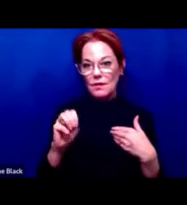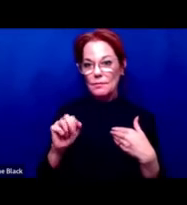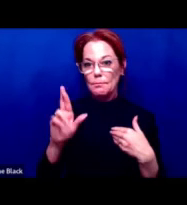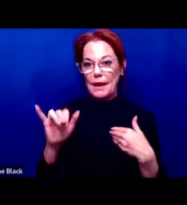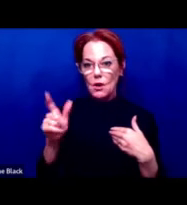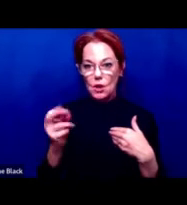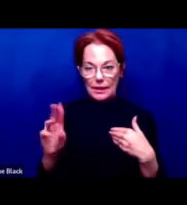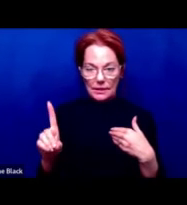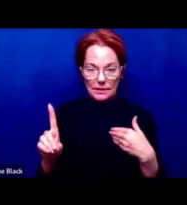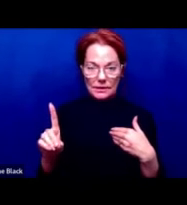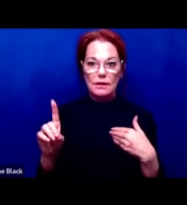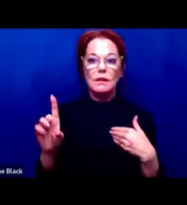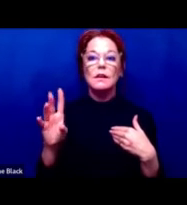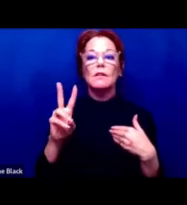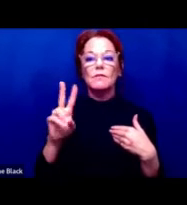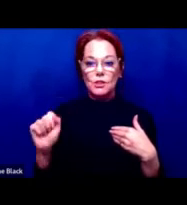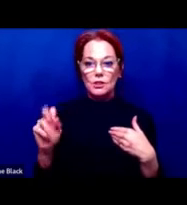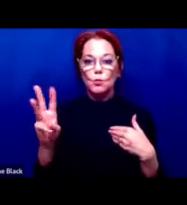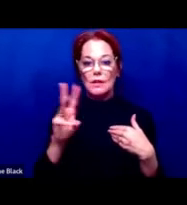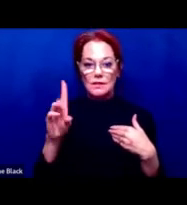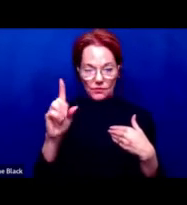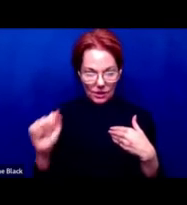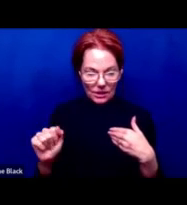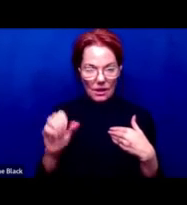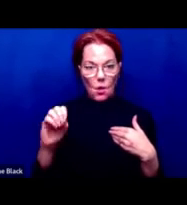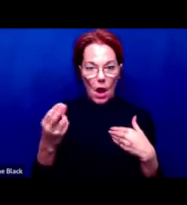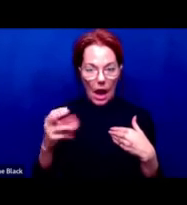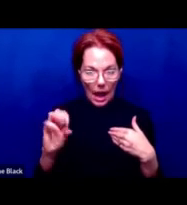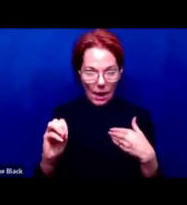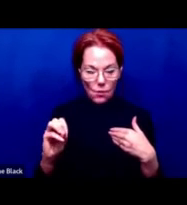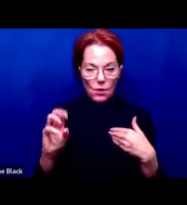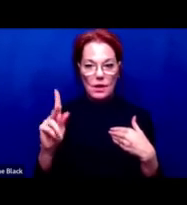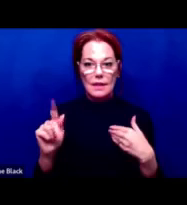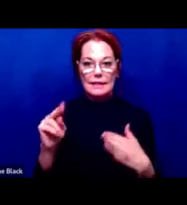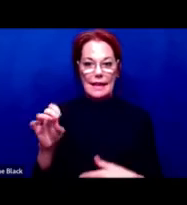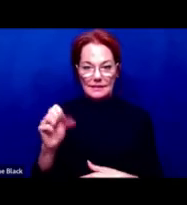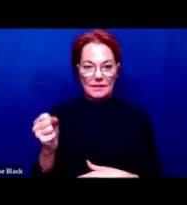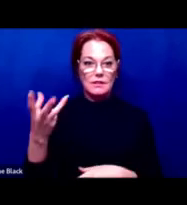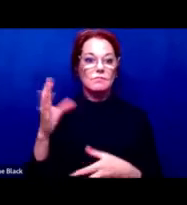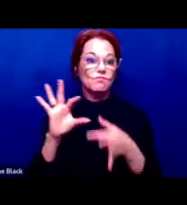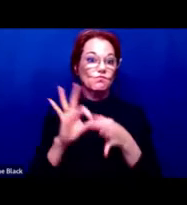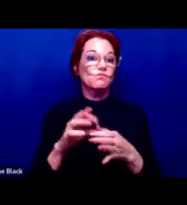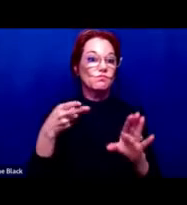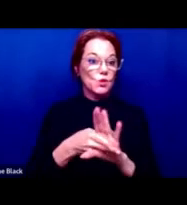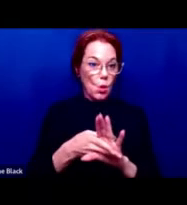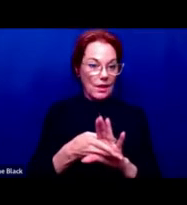West Virginia, Georgia, Ohio, and Kansas have joined the Policy Academy. So we're extraordinarily thrilled. And